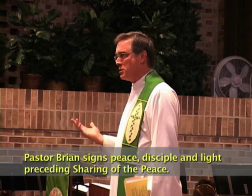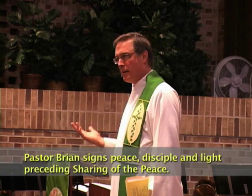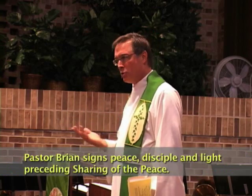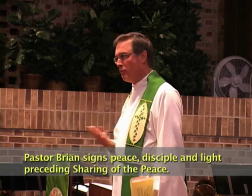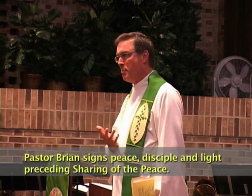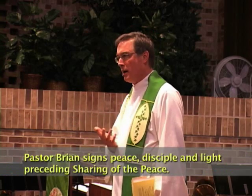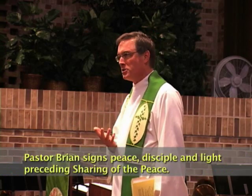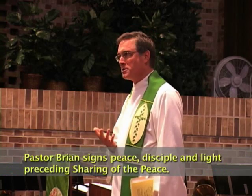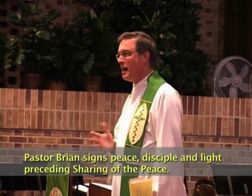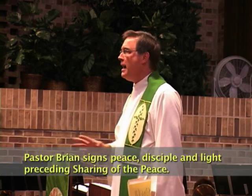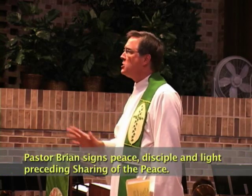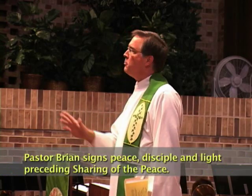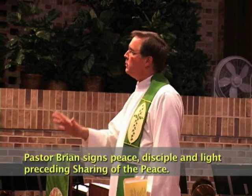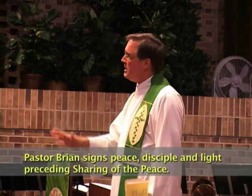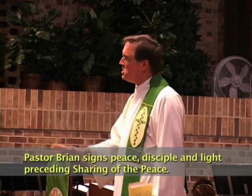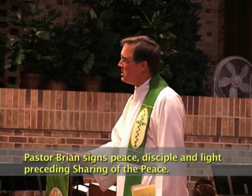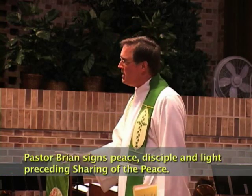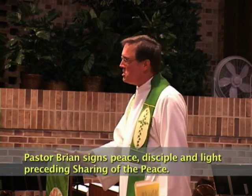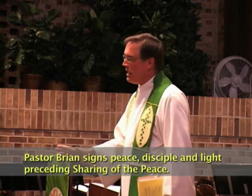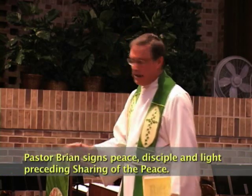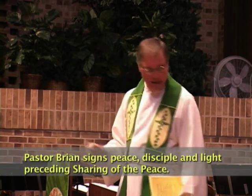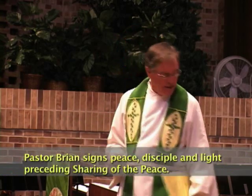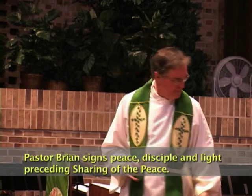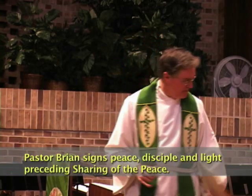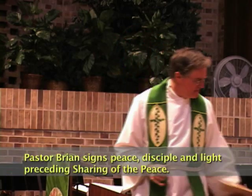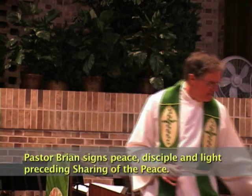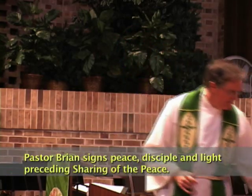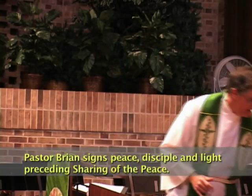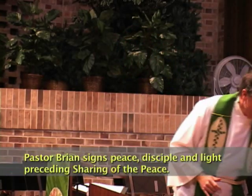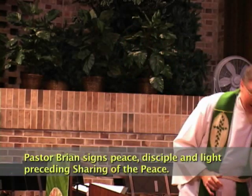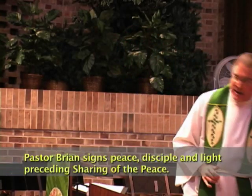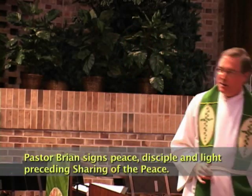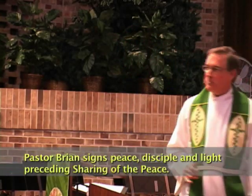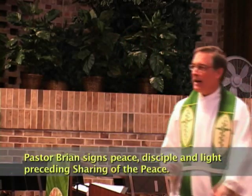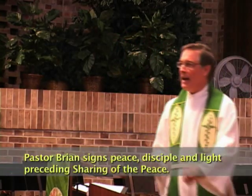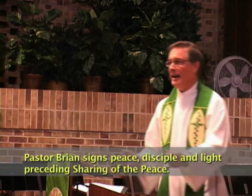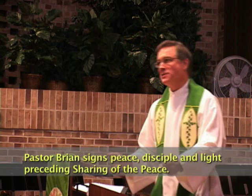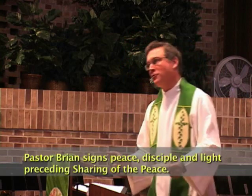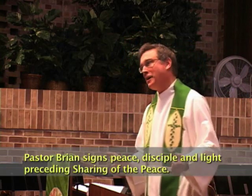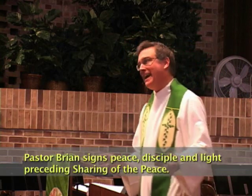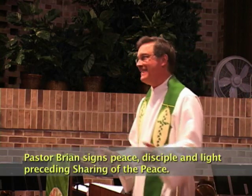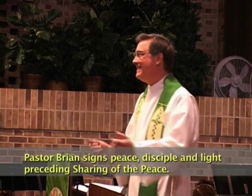like for us to do is practice three of the American Sign Language words that we've used here over the last number of months. So please stay seated and I'll get my hands free. [Caption: